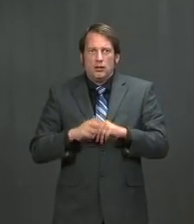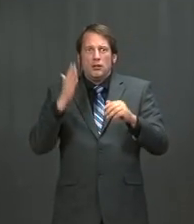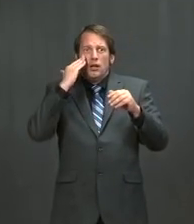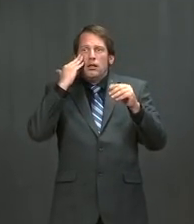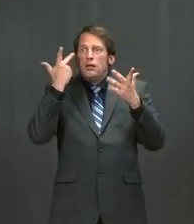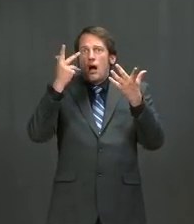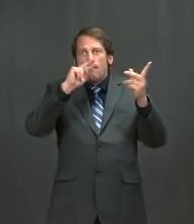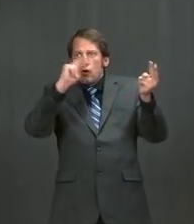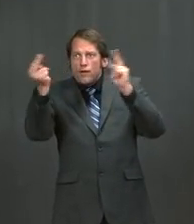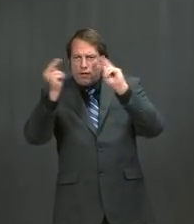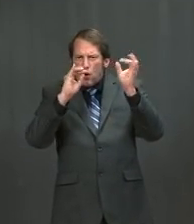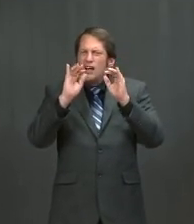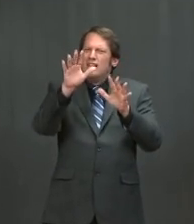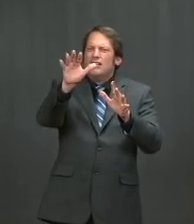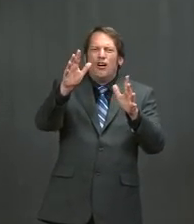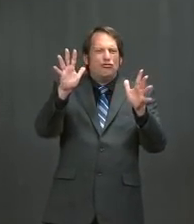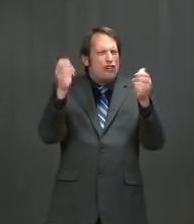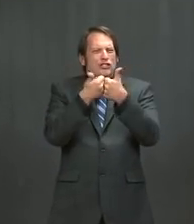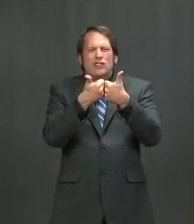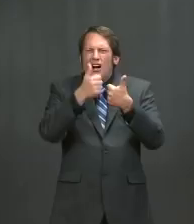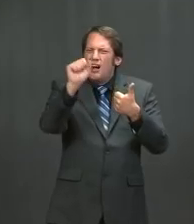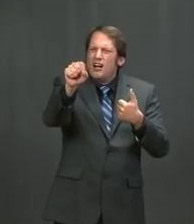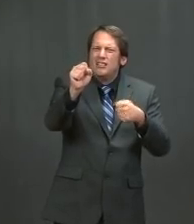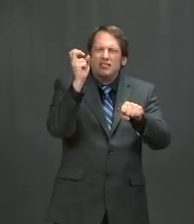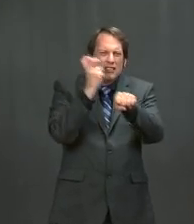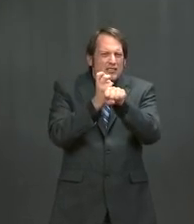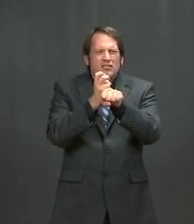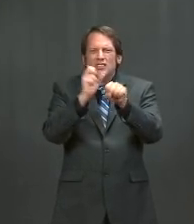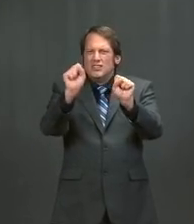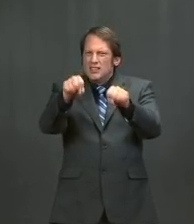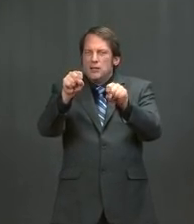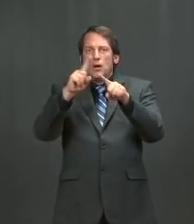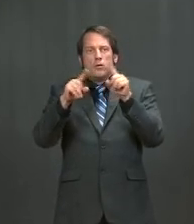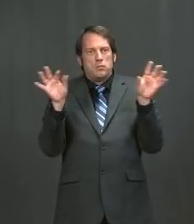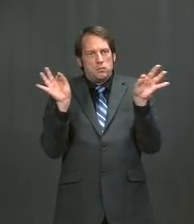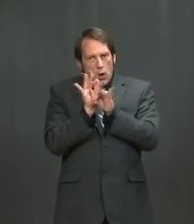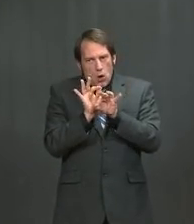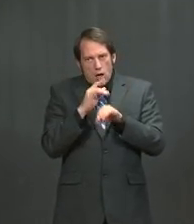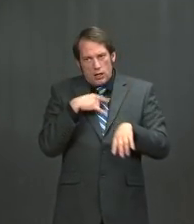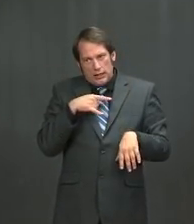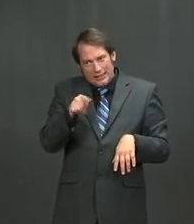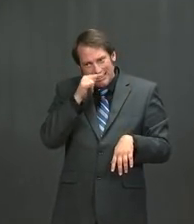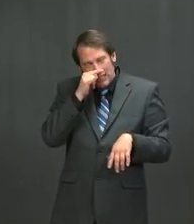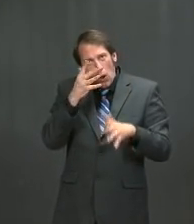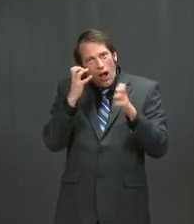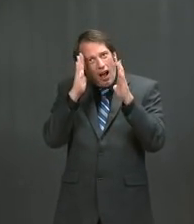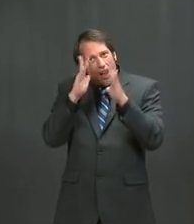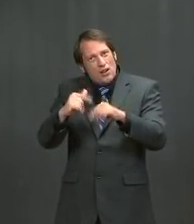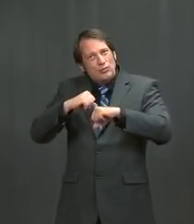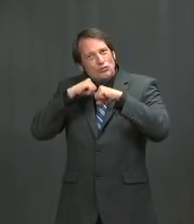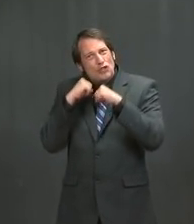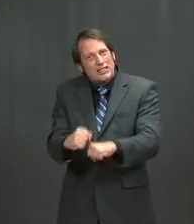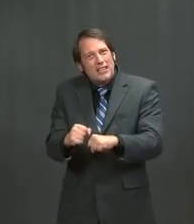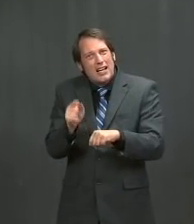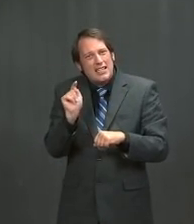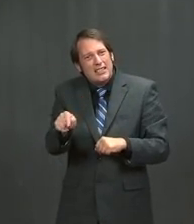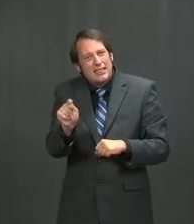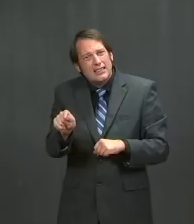and hoping that we can ensure we are protecting these kids; we are continuing to reassert to the region